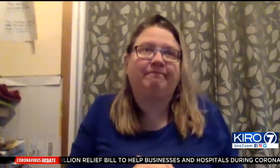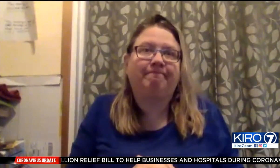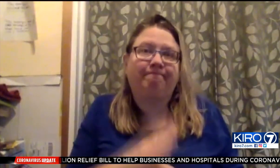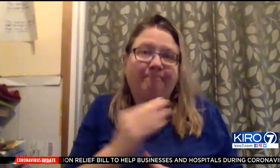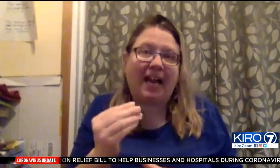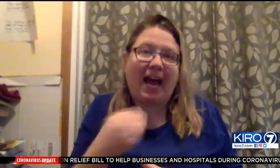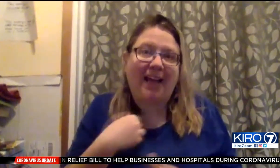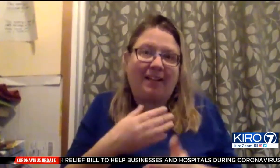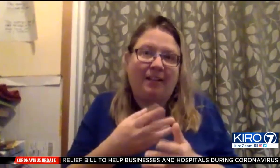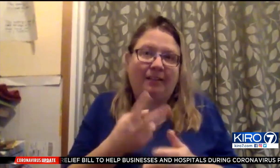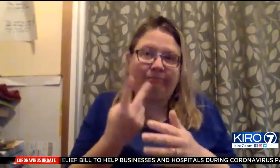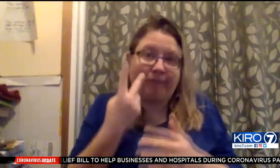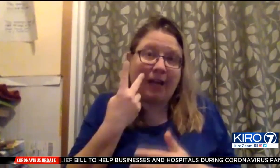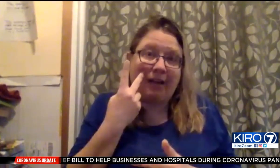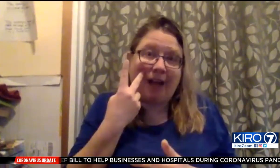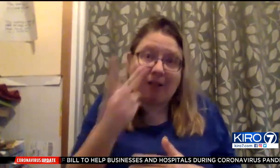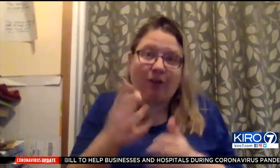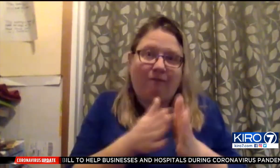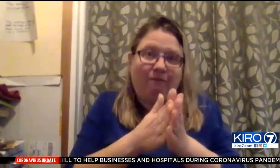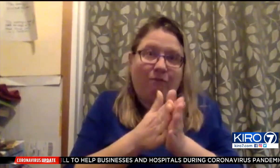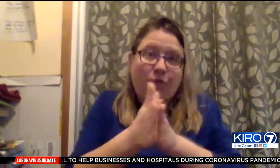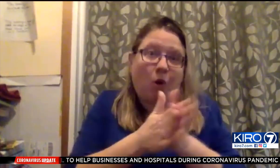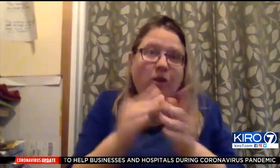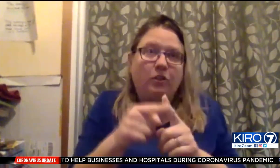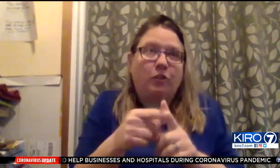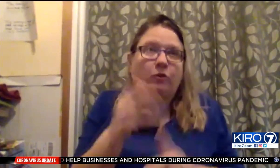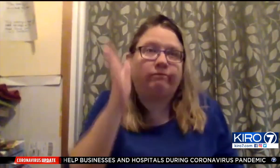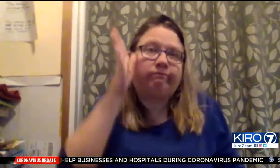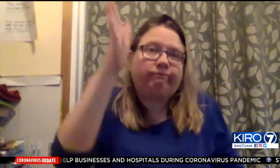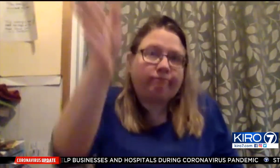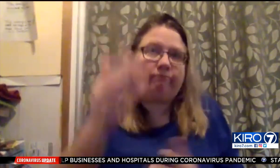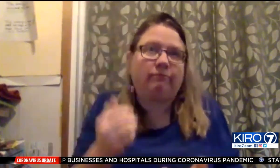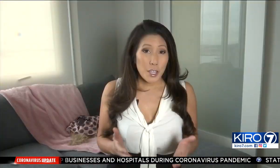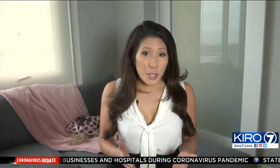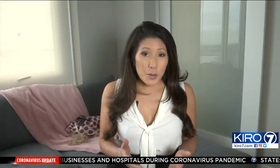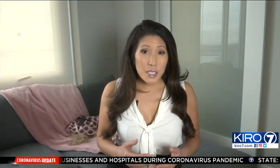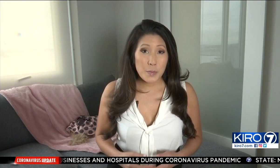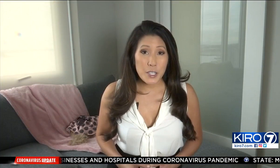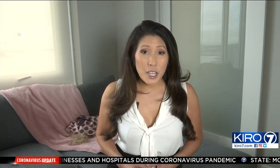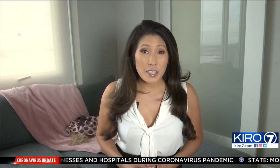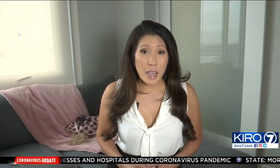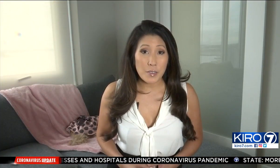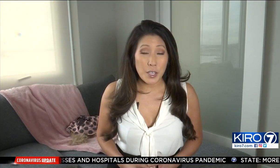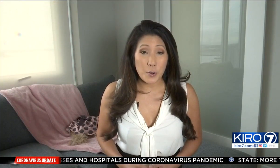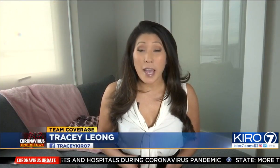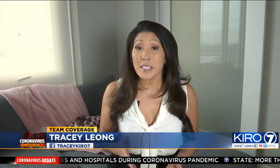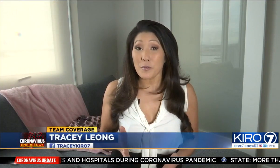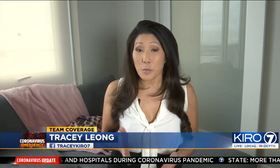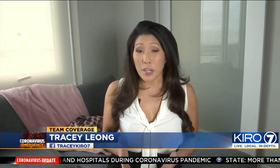CRUCIAL, NOW MORE THAN EVER. WE DO FEEL MORE DETACHED.